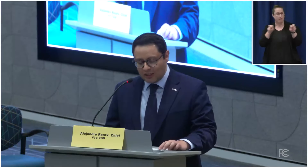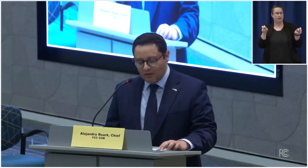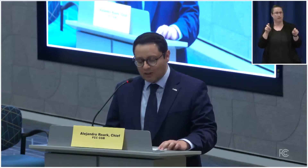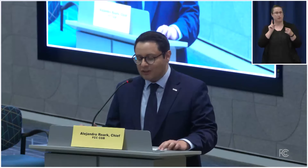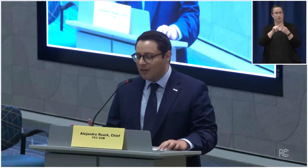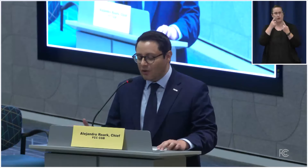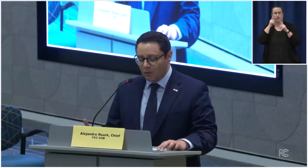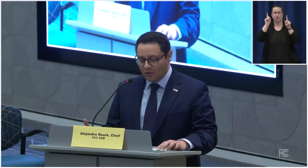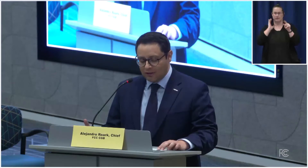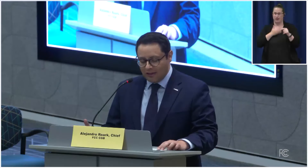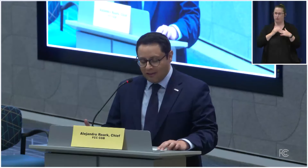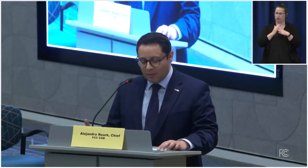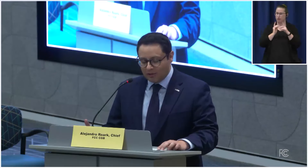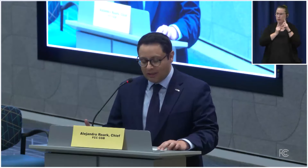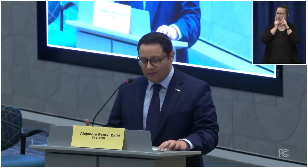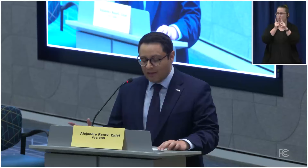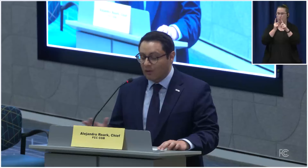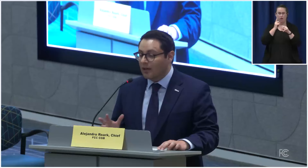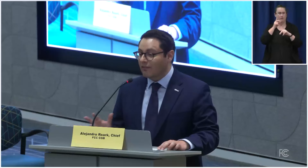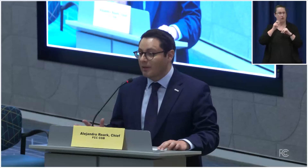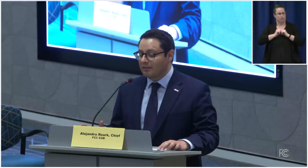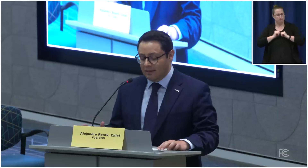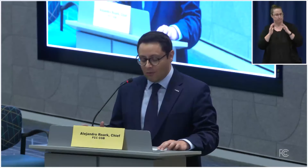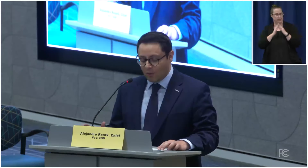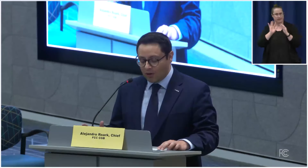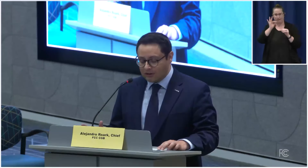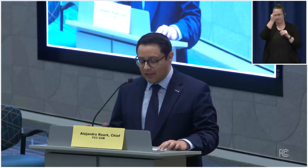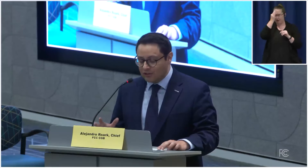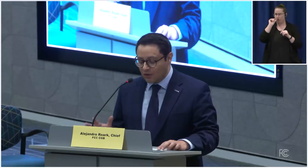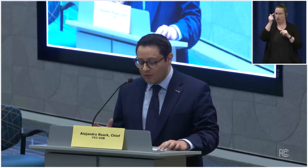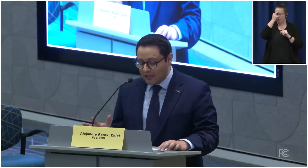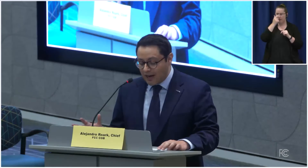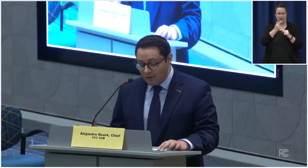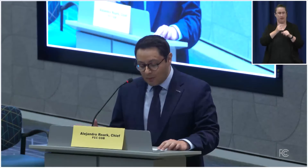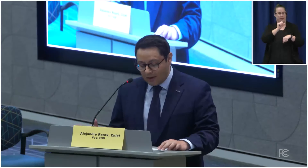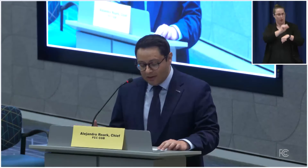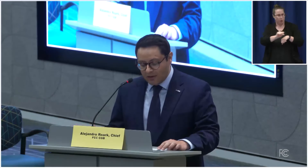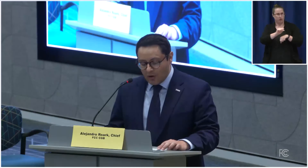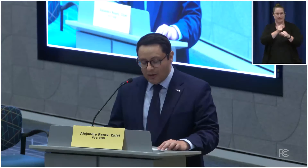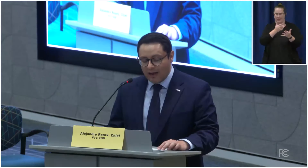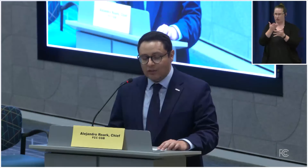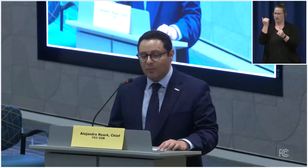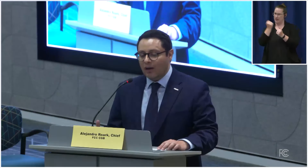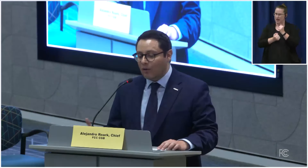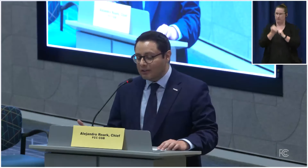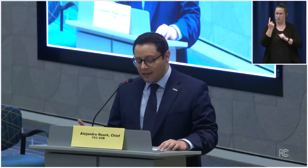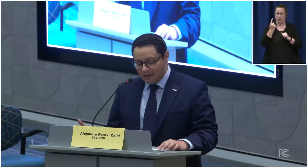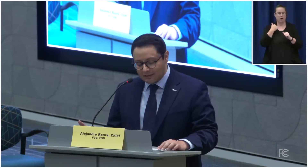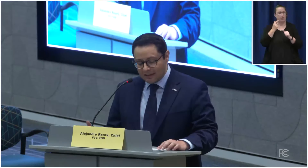WE HAVE LEARNED TODAY FROM OUR SPEAKERS AND OUR PANELISTS THAT IN ORDER TO ACHIEVE OUR SHARED GOAL OF BUILDING A FEDERAL